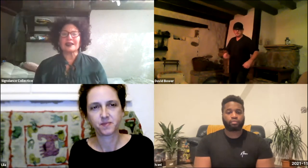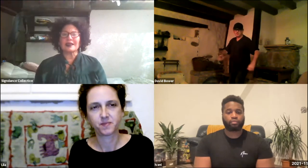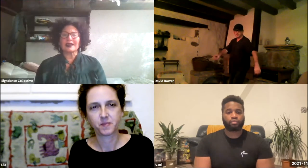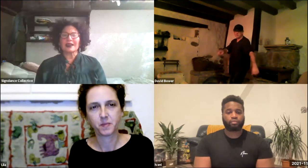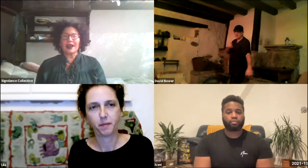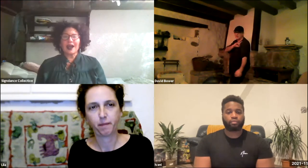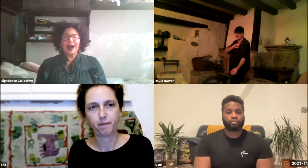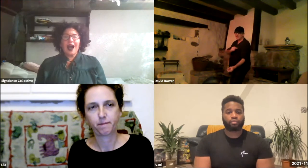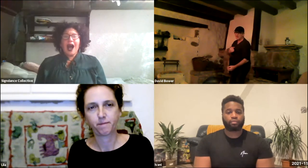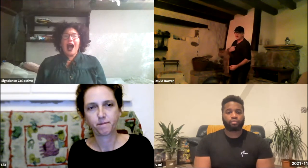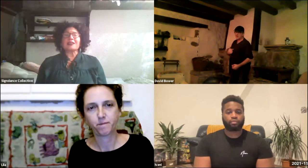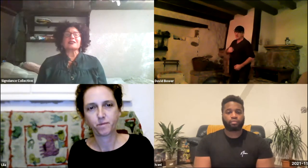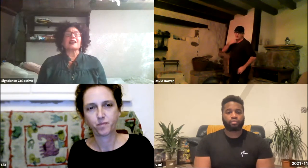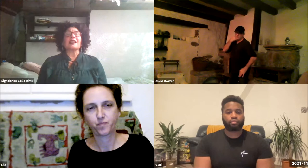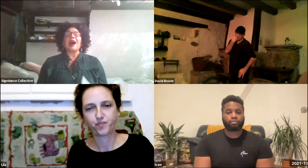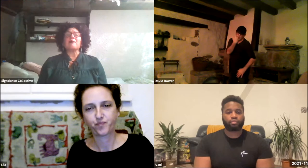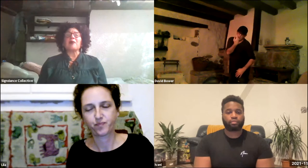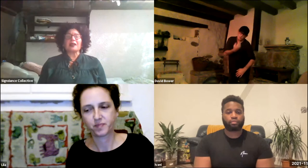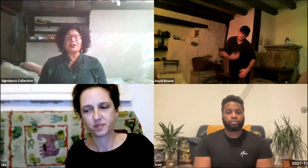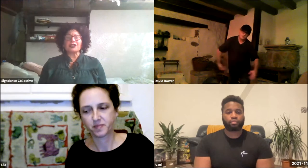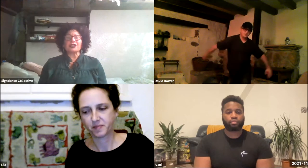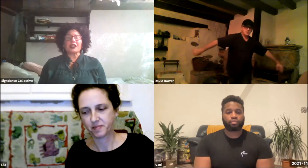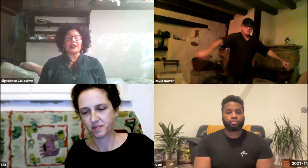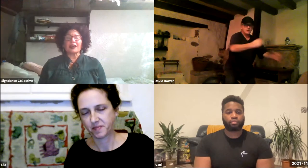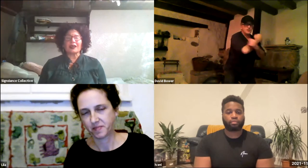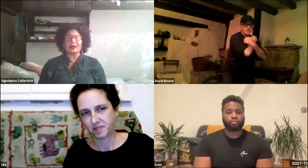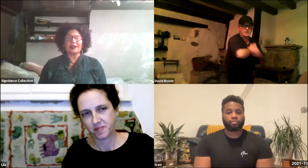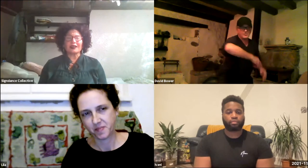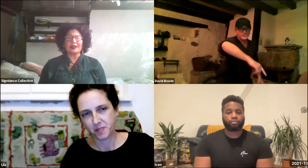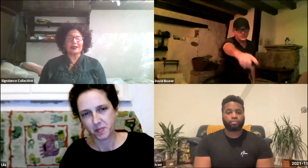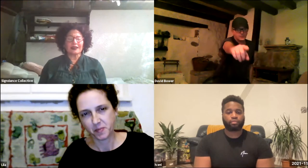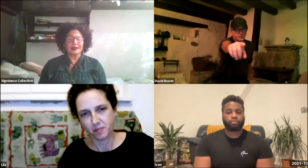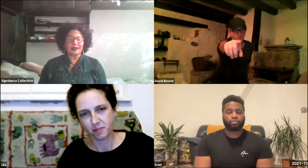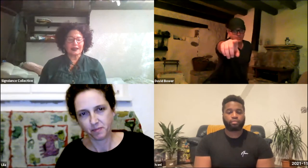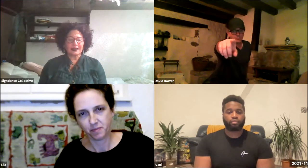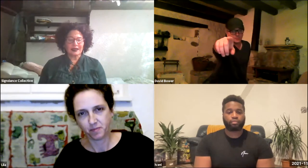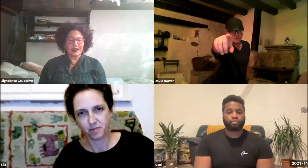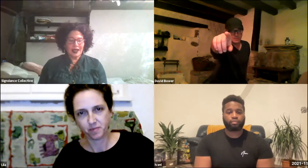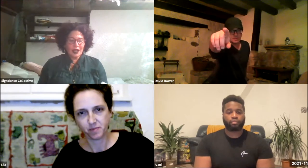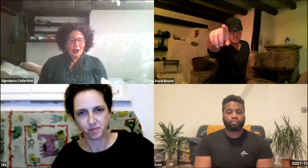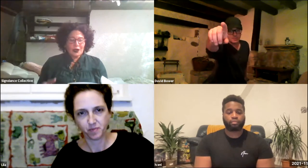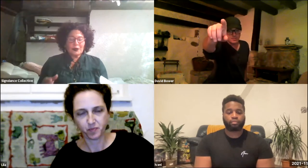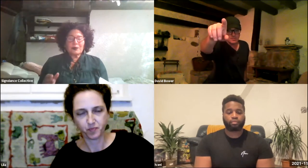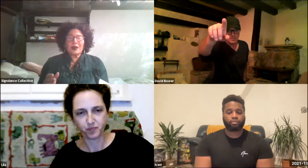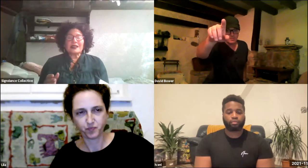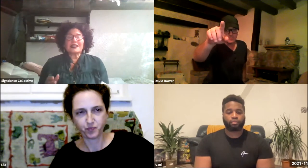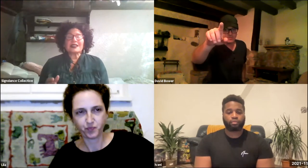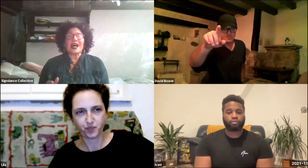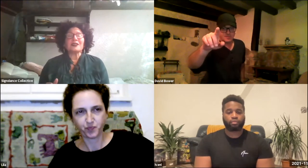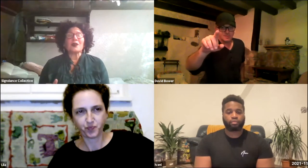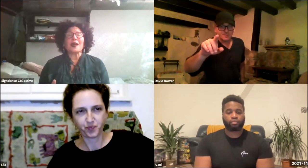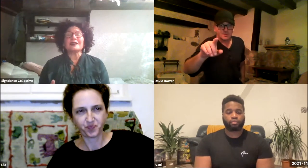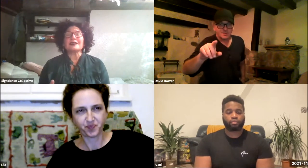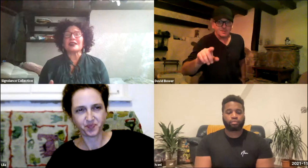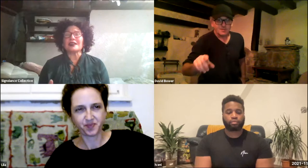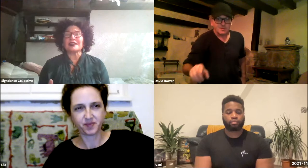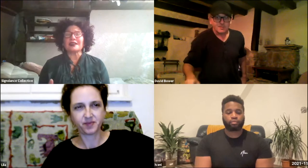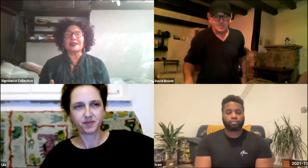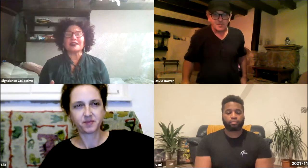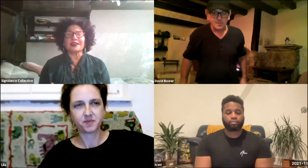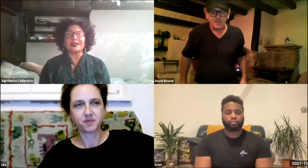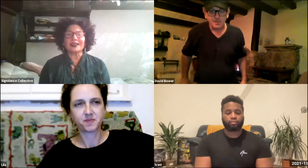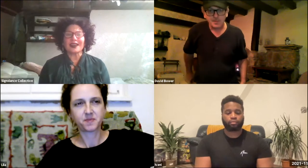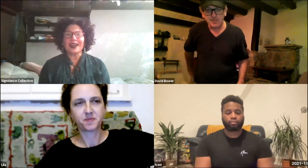snake in a kind of ying and yang